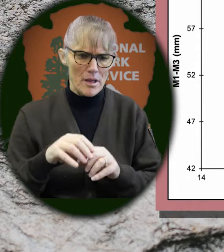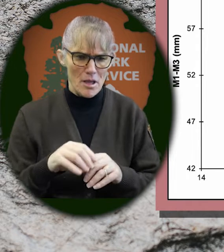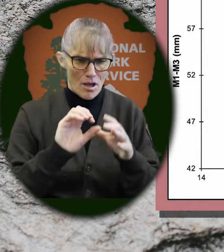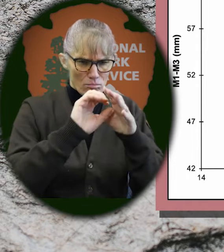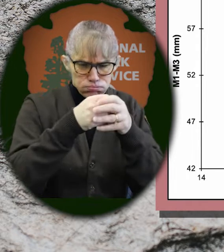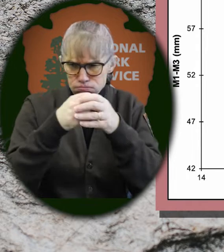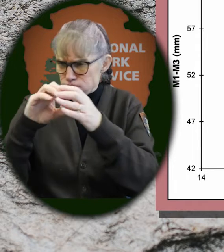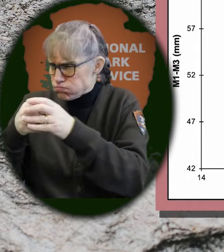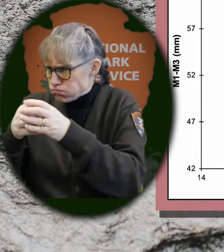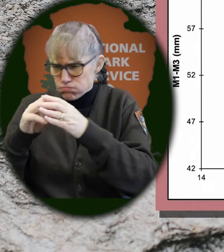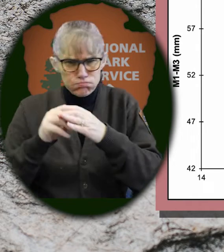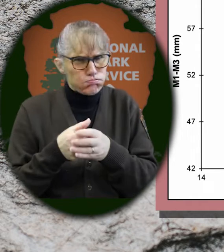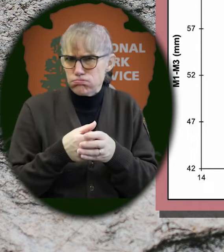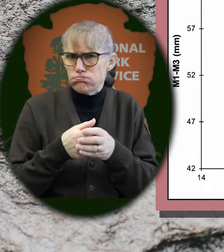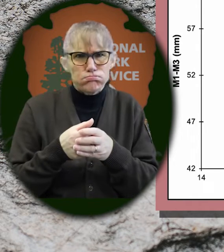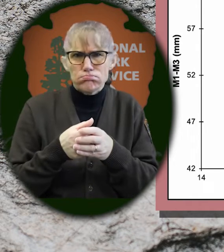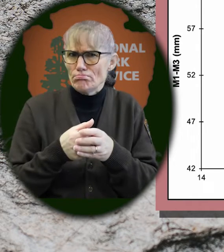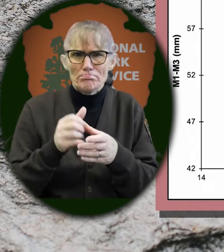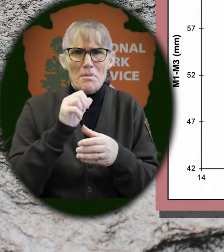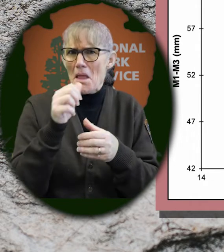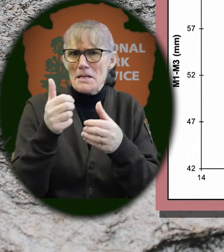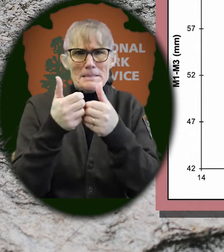that there don't really seem to be any visual clusters.